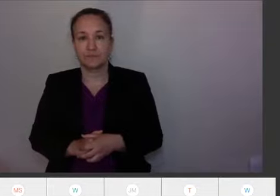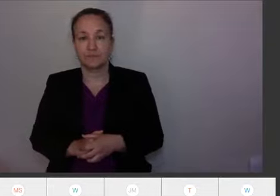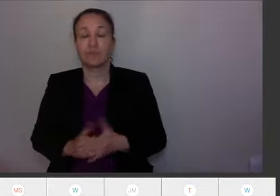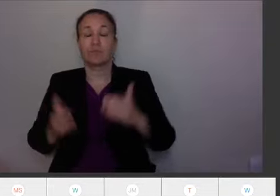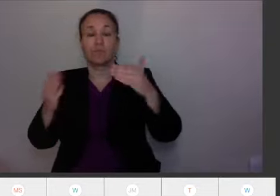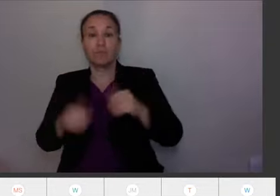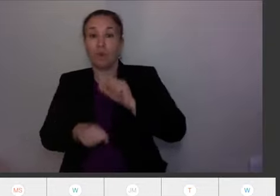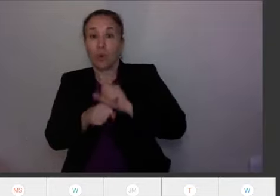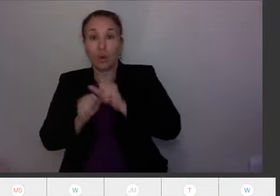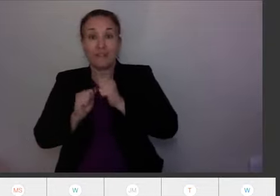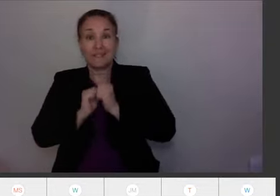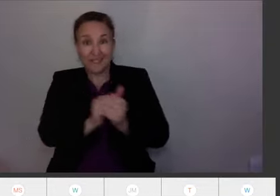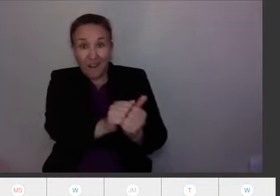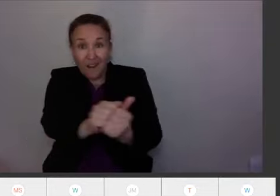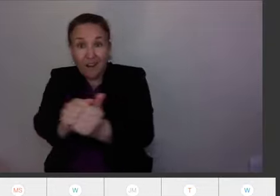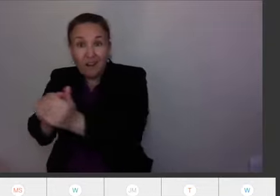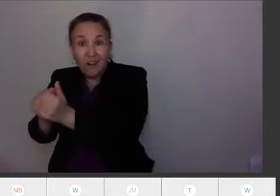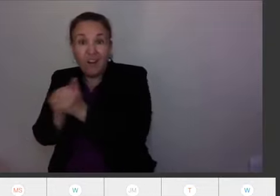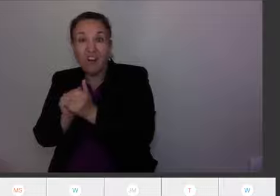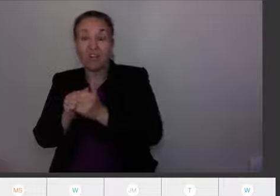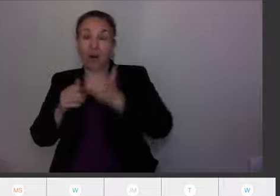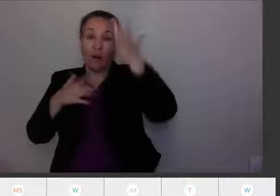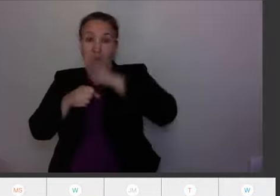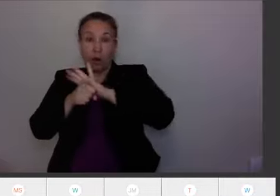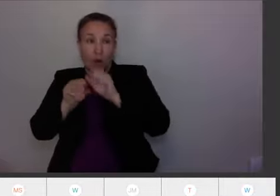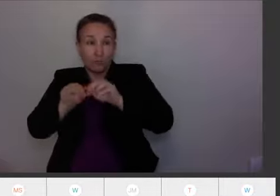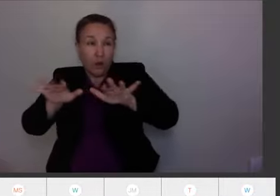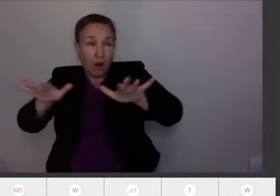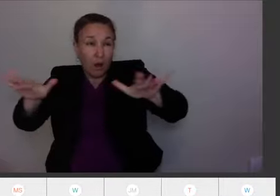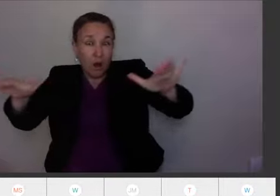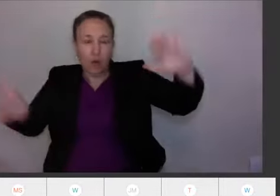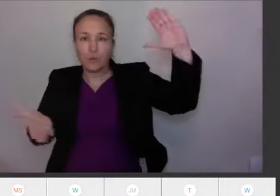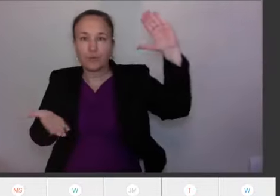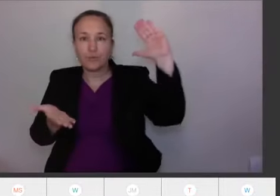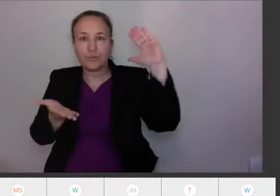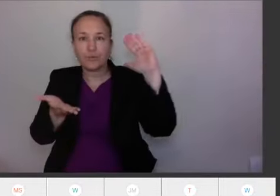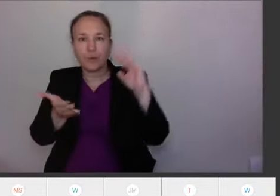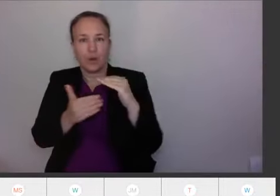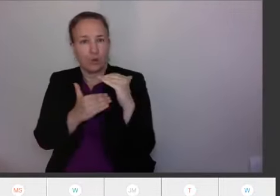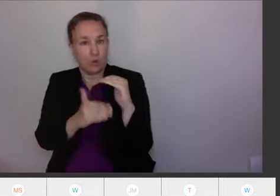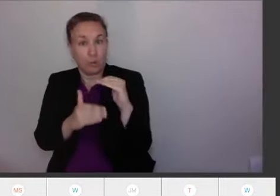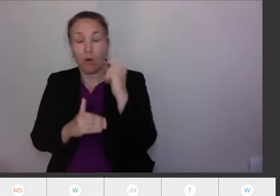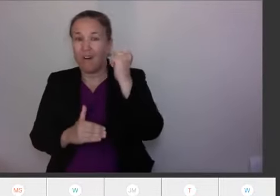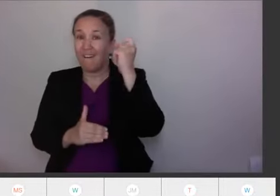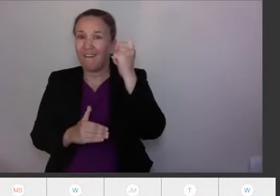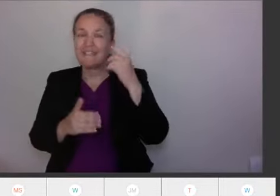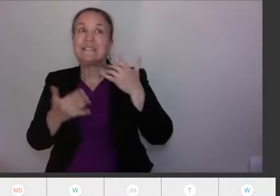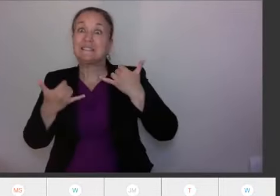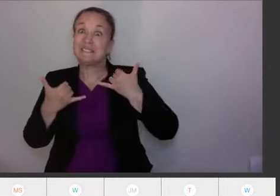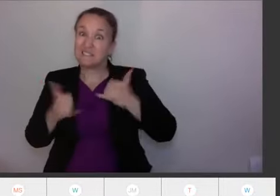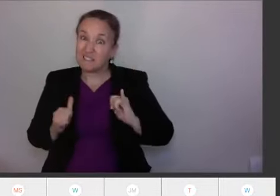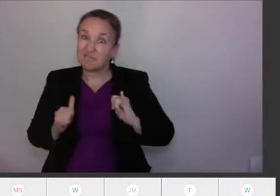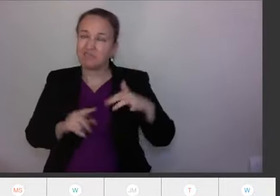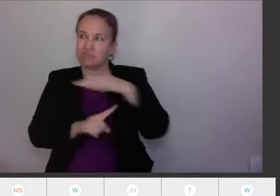dramatically reduced the viral spread here in montgomery county but there we are still in this thing and this is no time